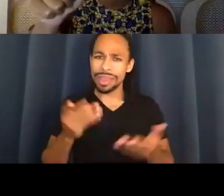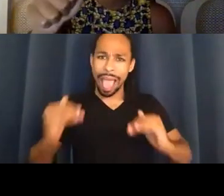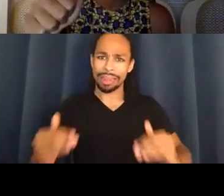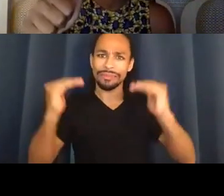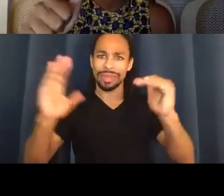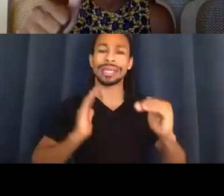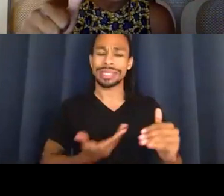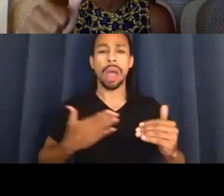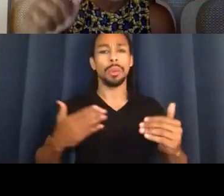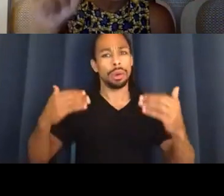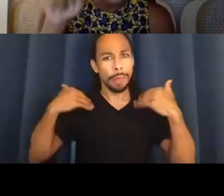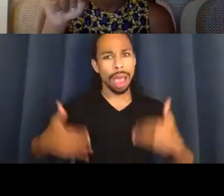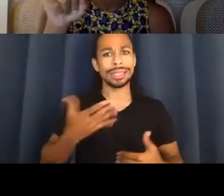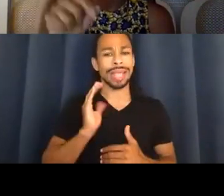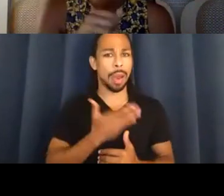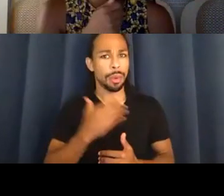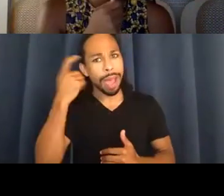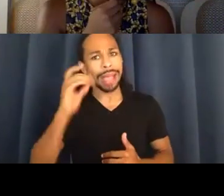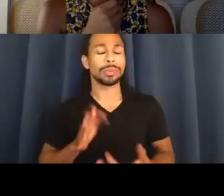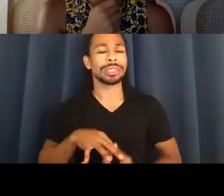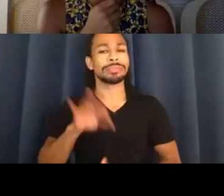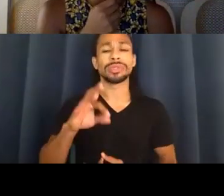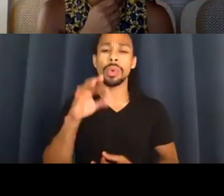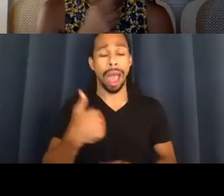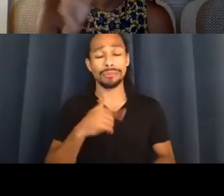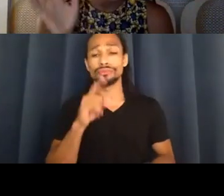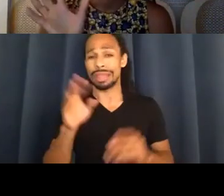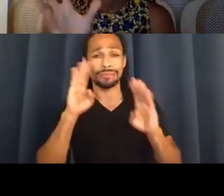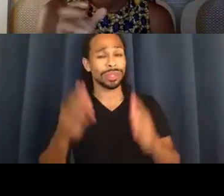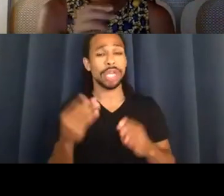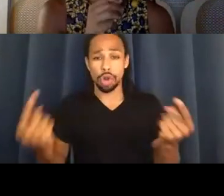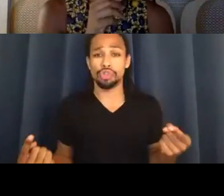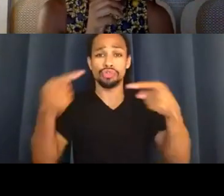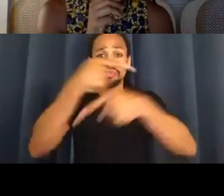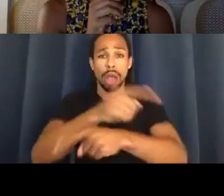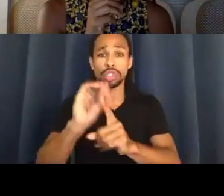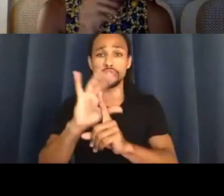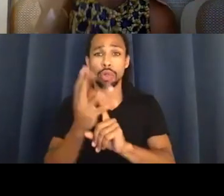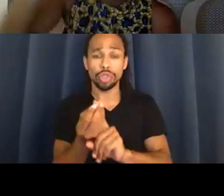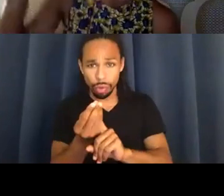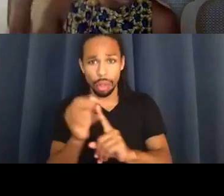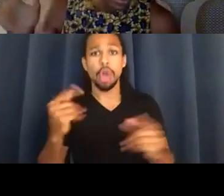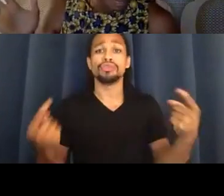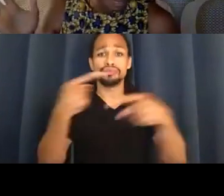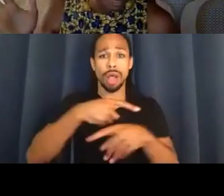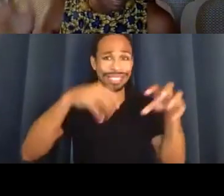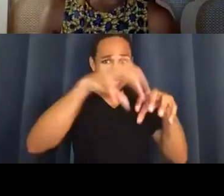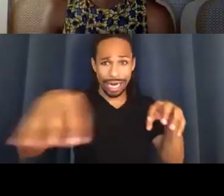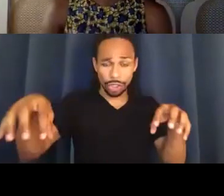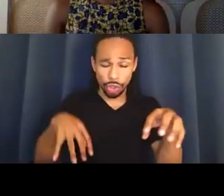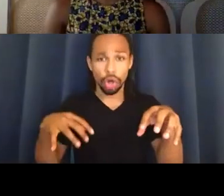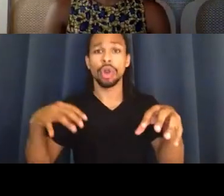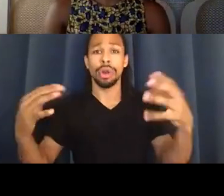cross sector engagement in how we move forward in terms of a dream.